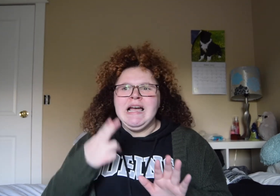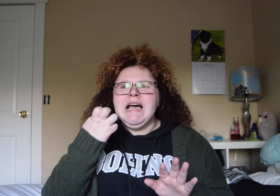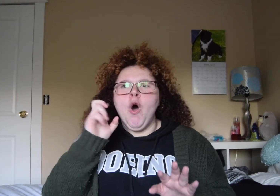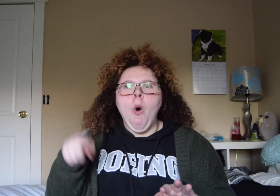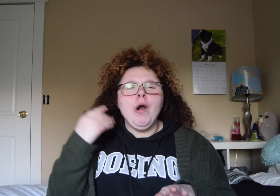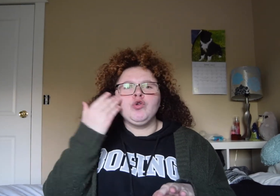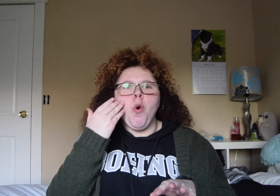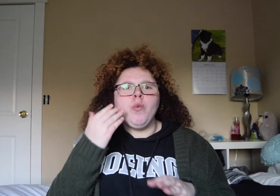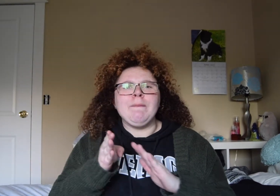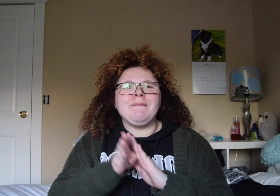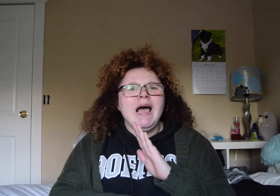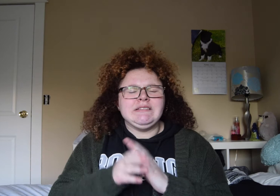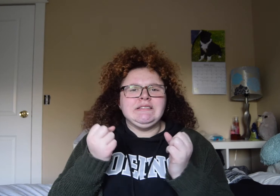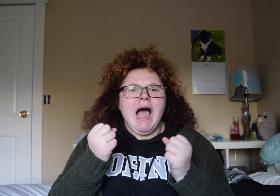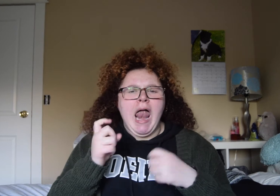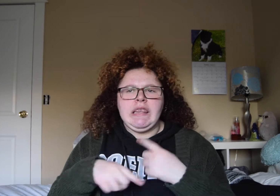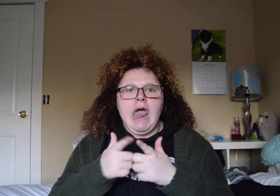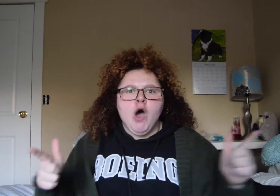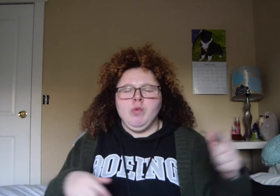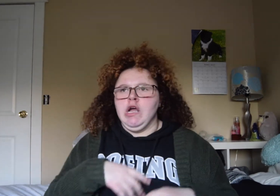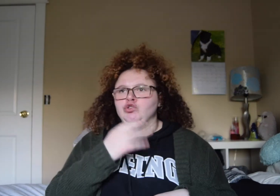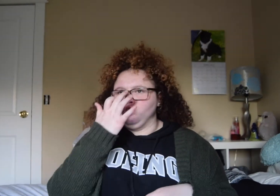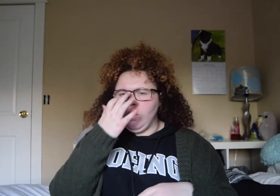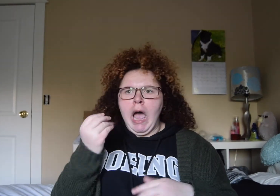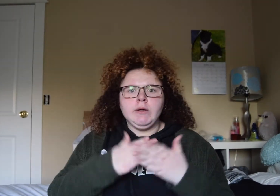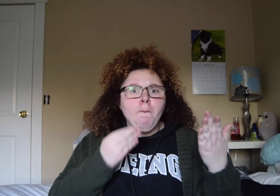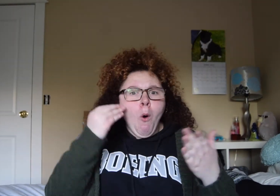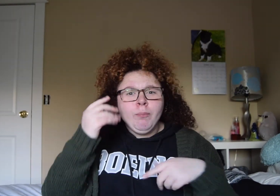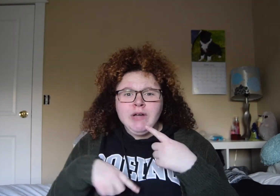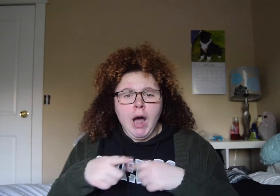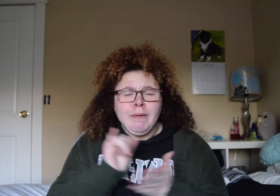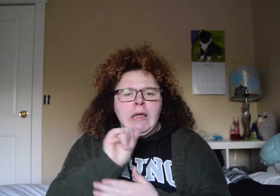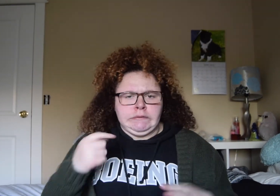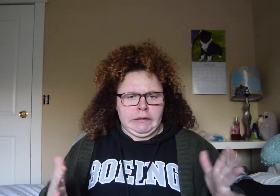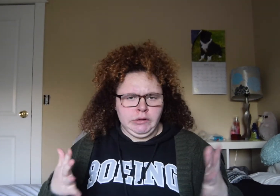He only knows basic sign language and some home signs, that's it!